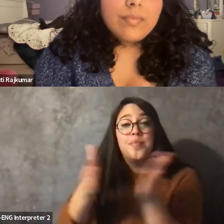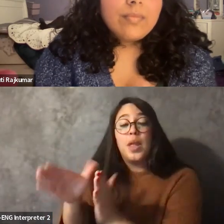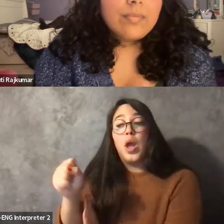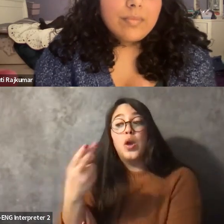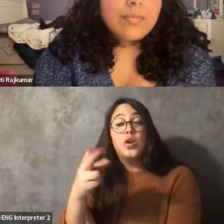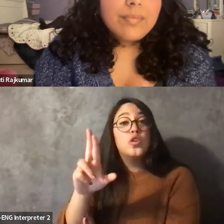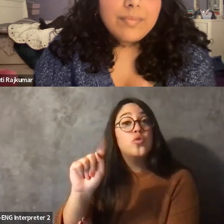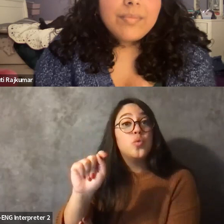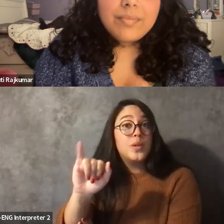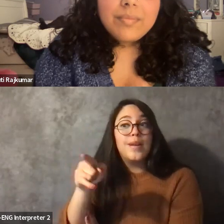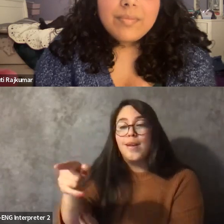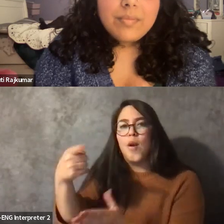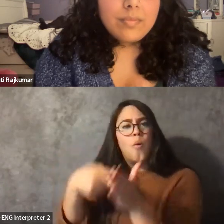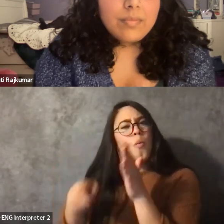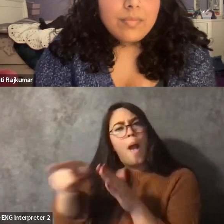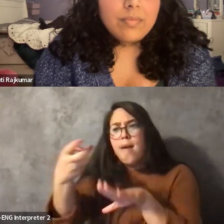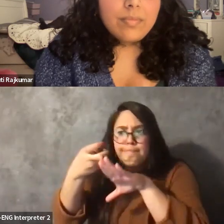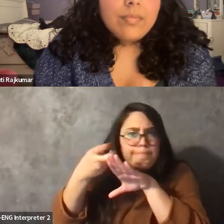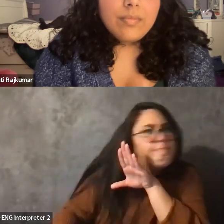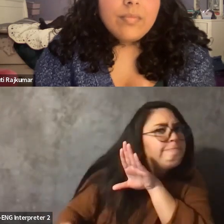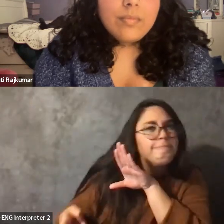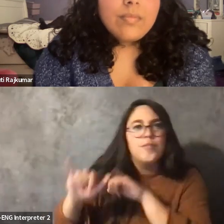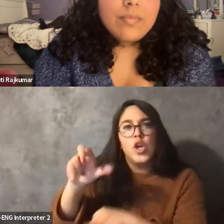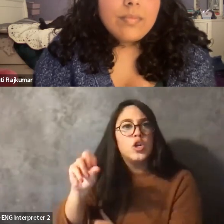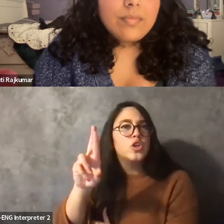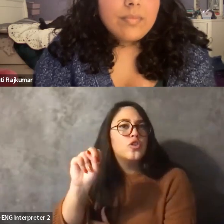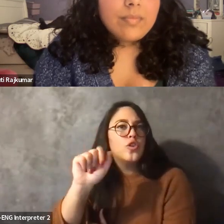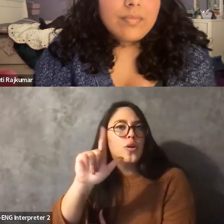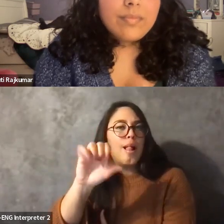So, again, we'll just give brief answers for both. Thanks. Melissa?